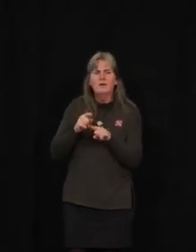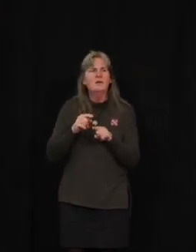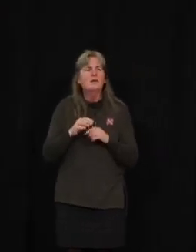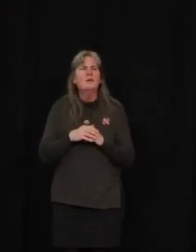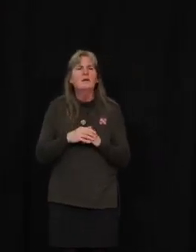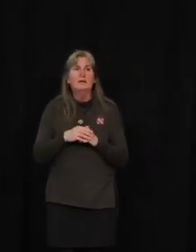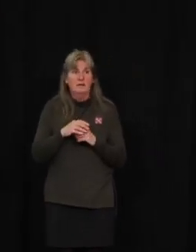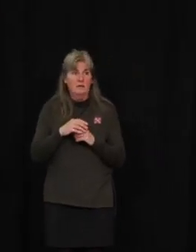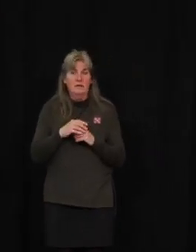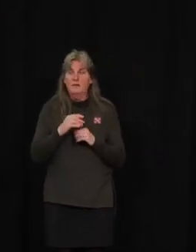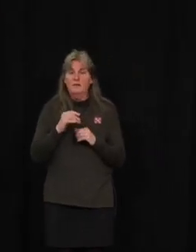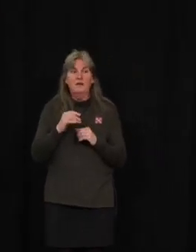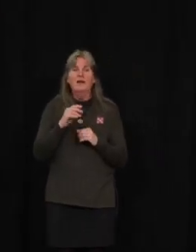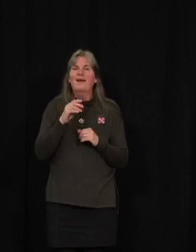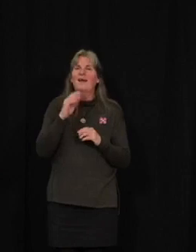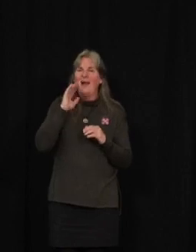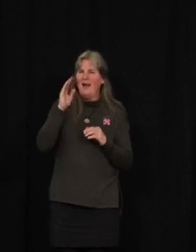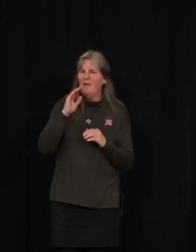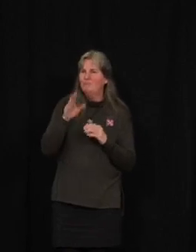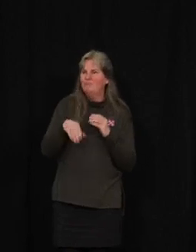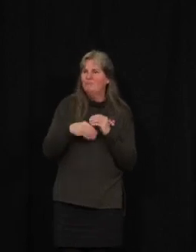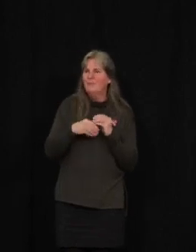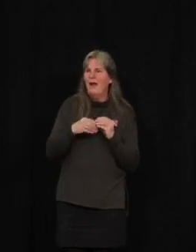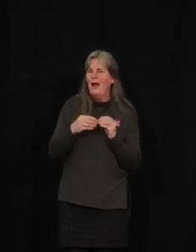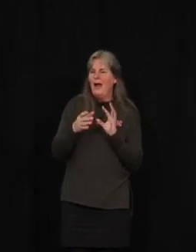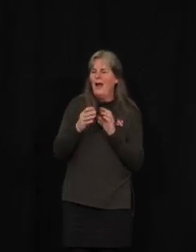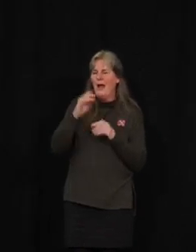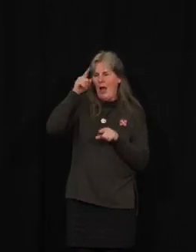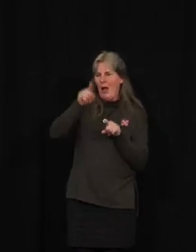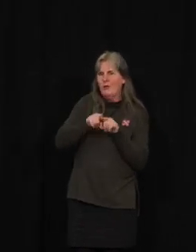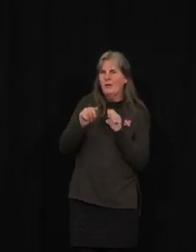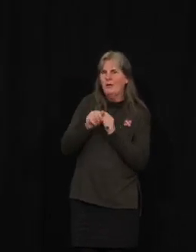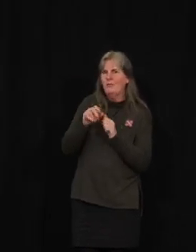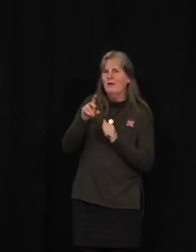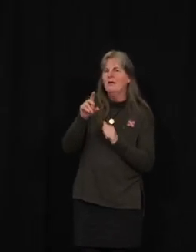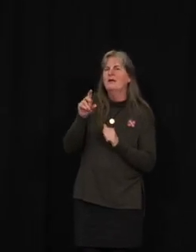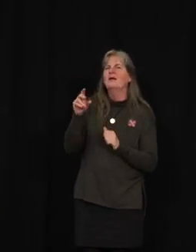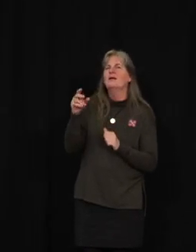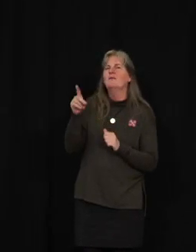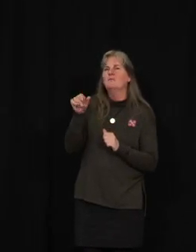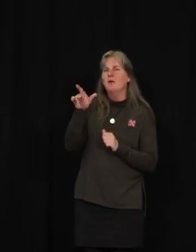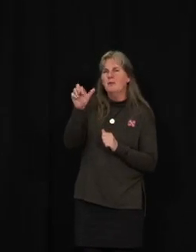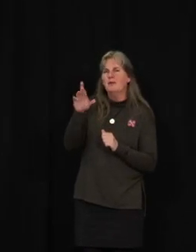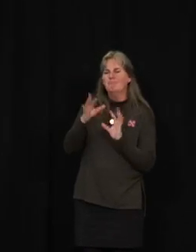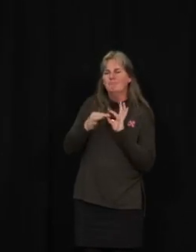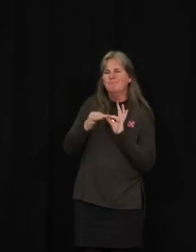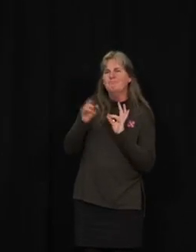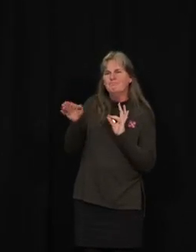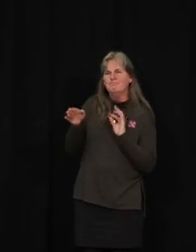I just want to add with what -- adds I agree with what the premier said.